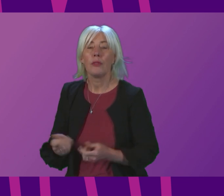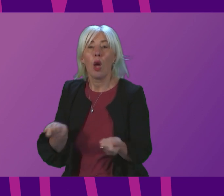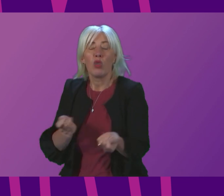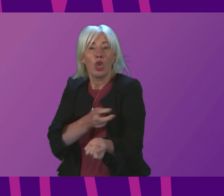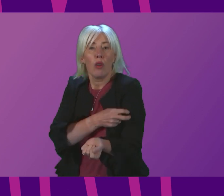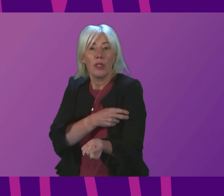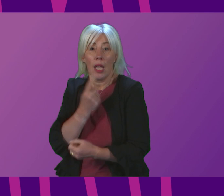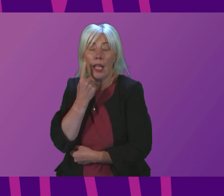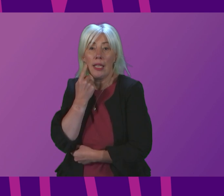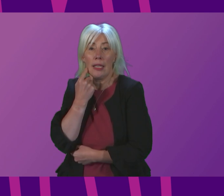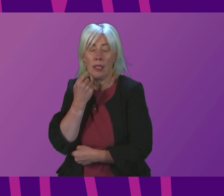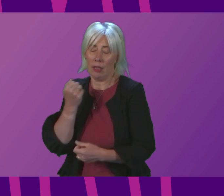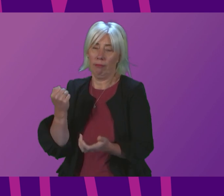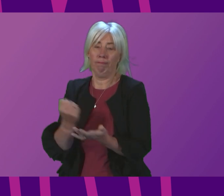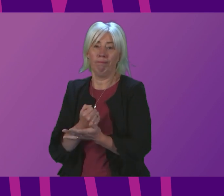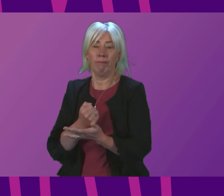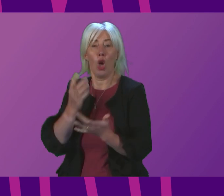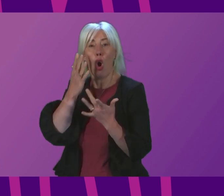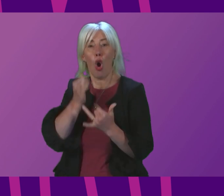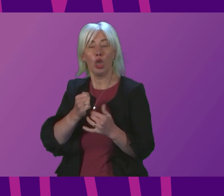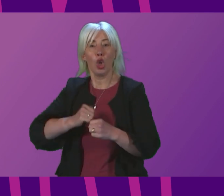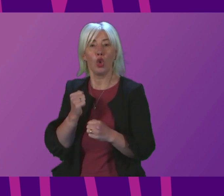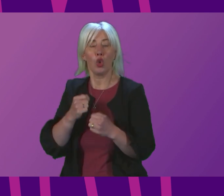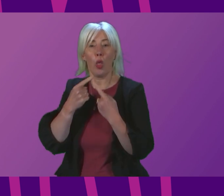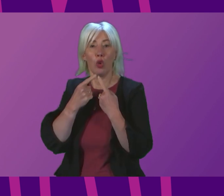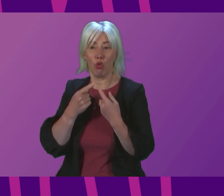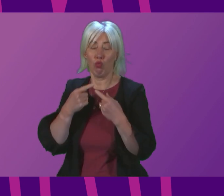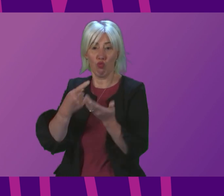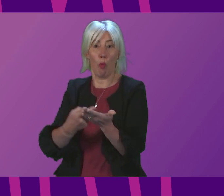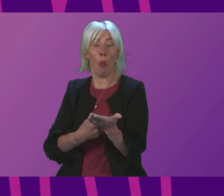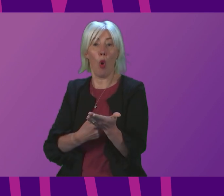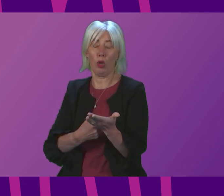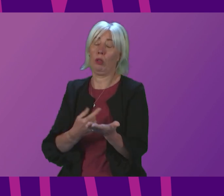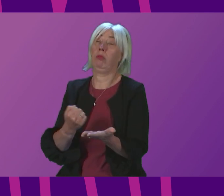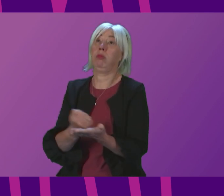Yesterday, Audit Scotland’s damning report on the Scottish National Party Government’s